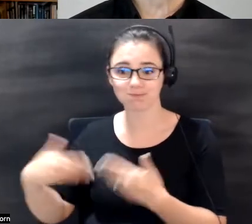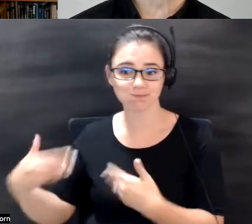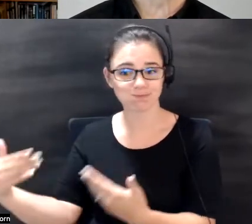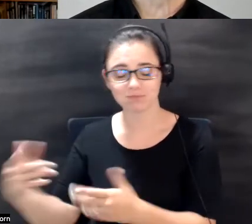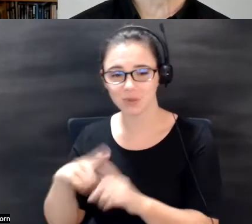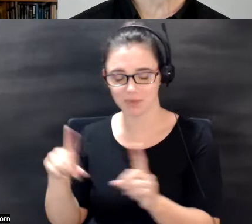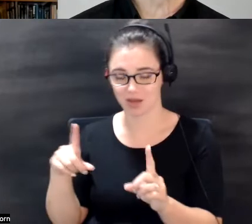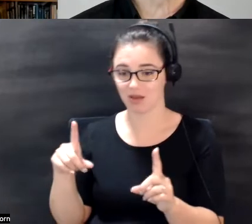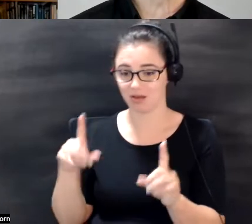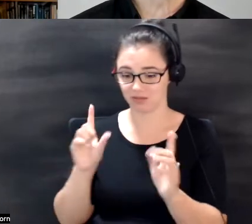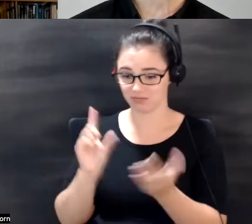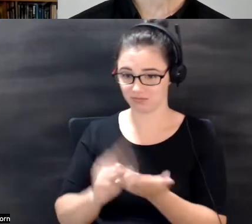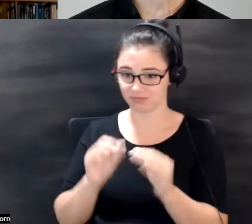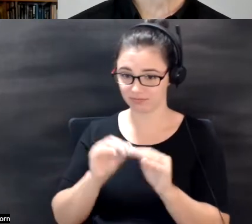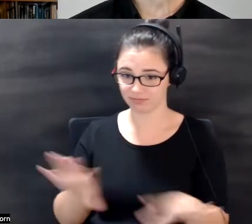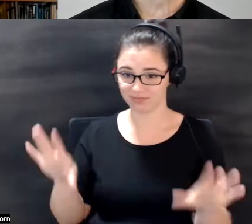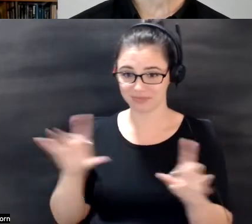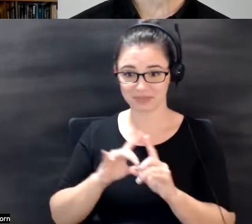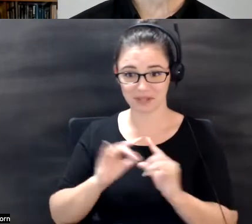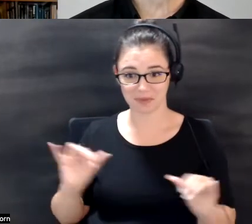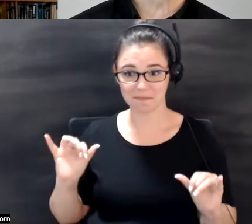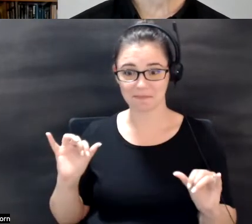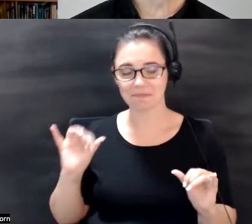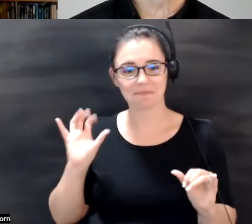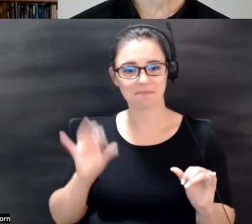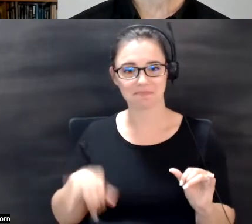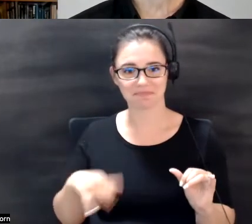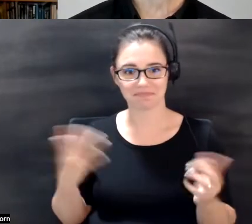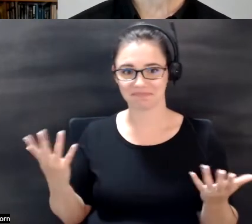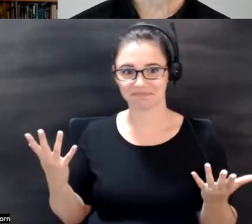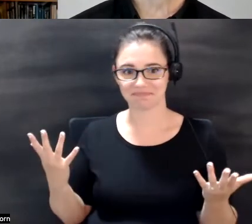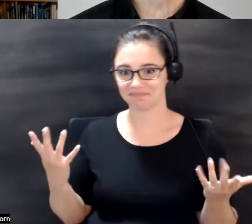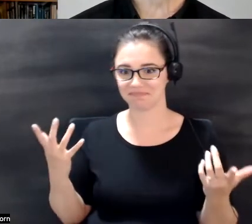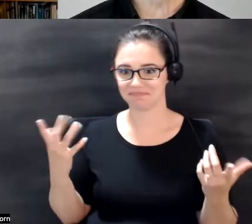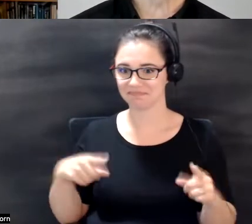out at the the same time was just a surprise happenstance.